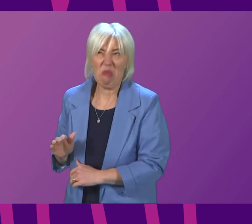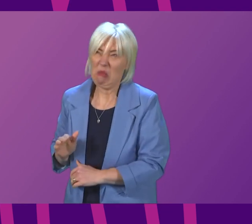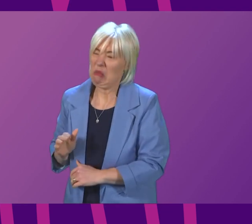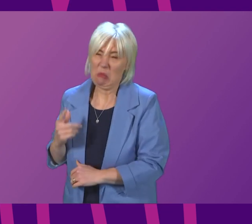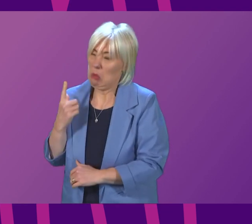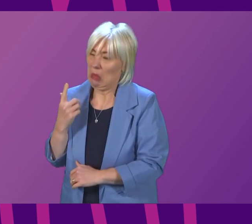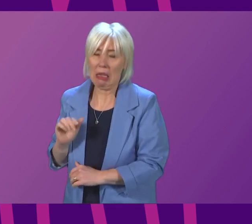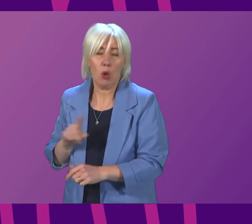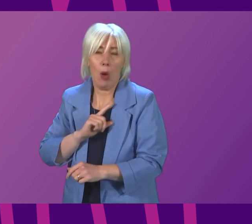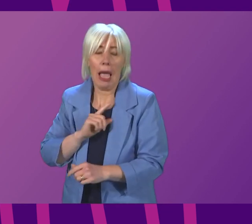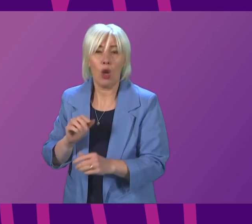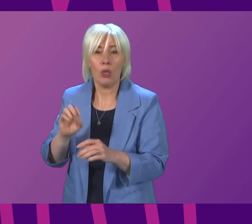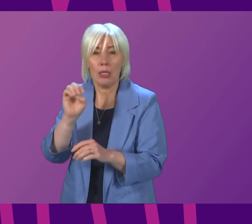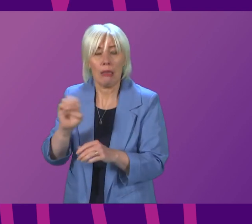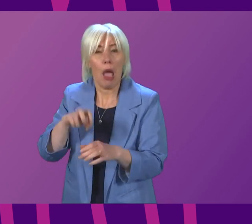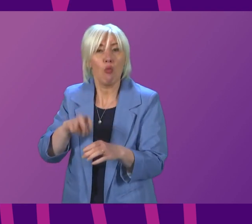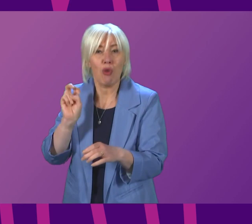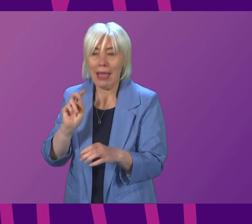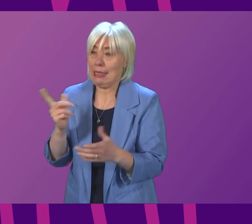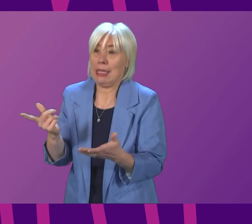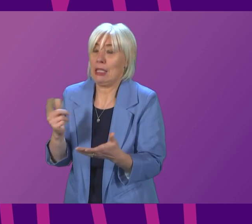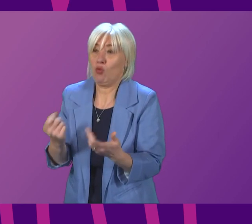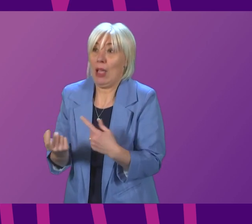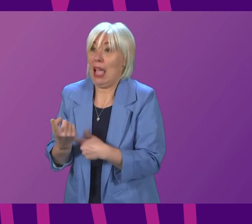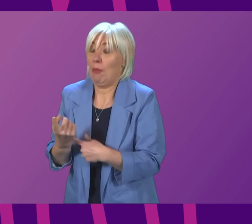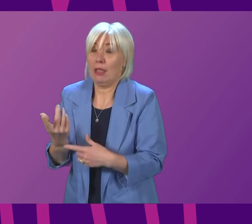By its very nature, all that Brexit brings in its wake causes disadvantage and disruption.